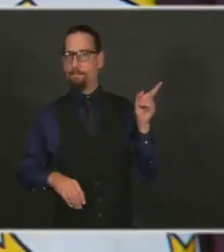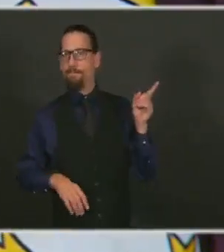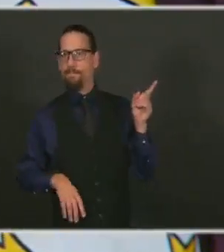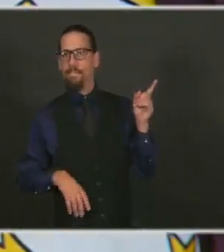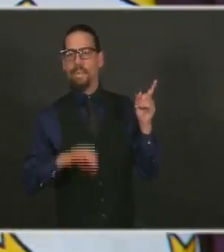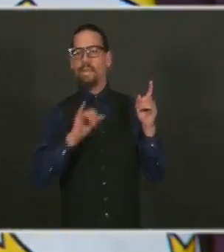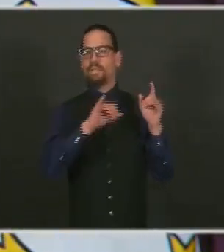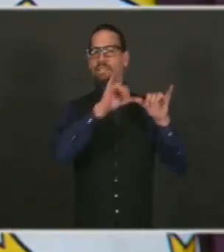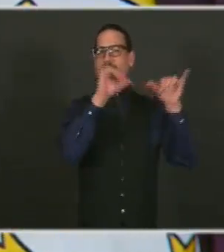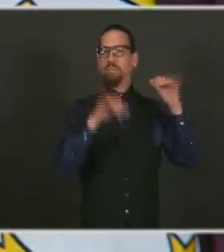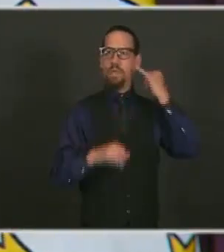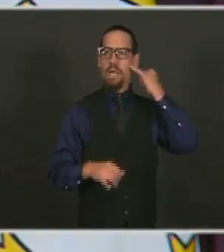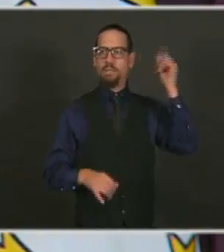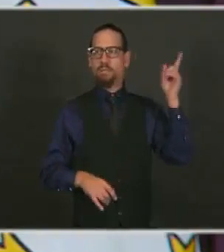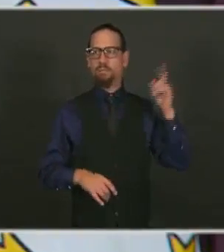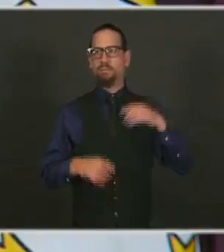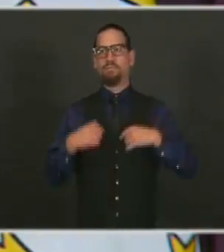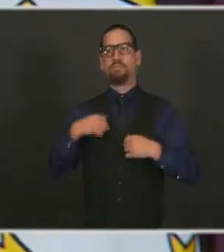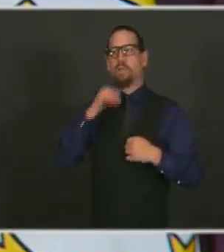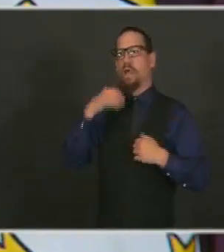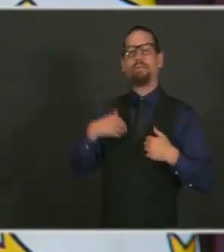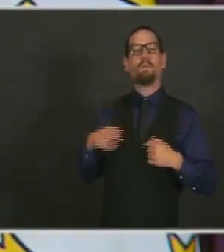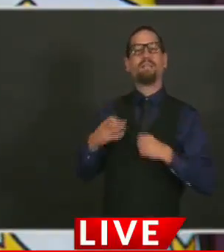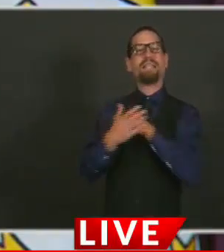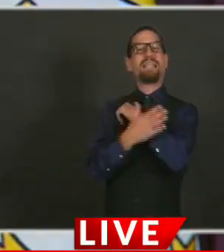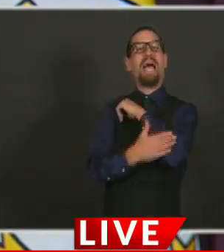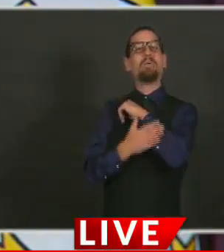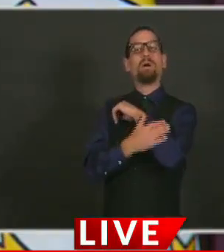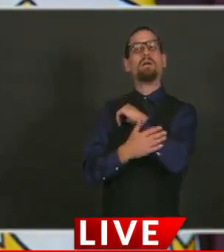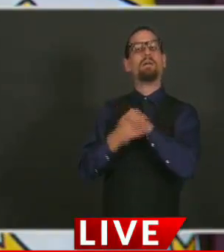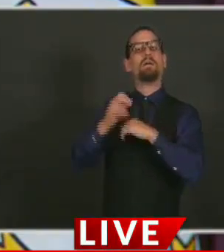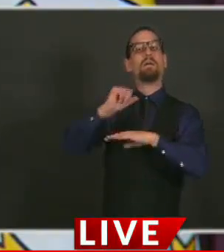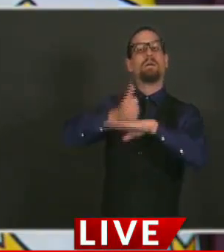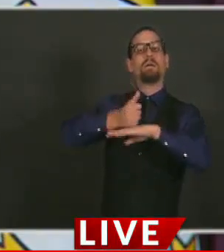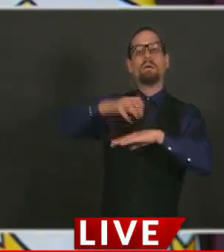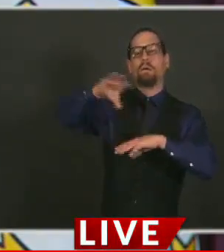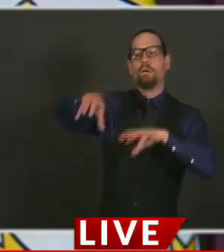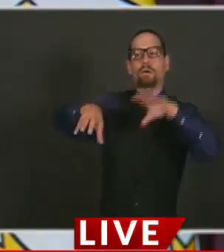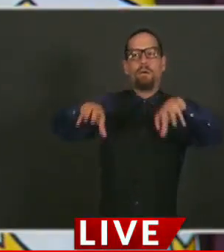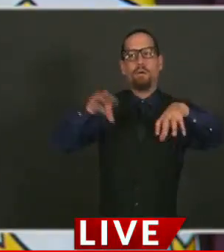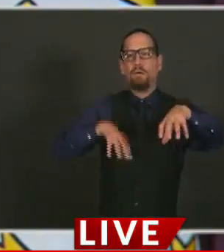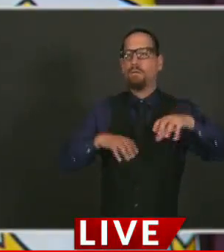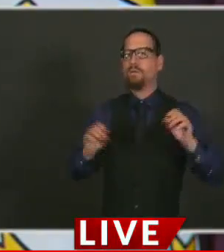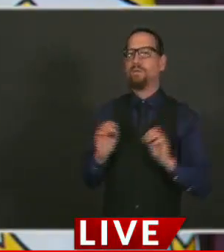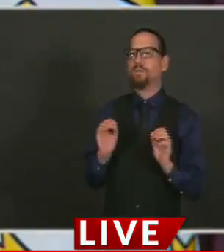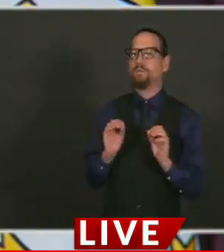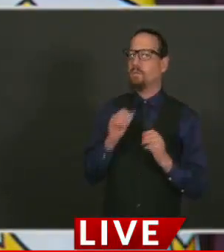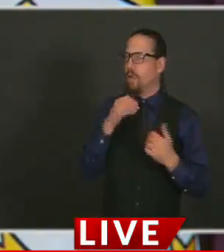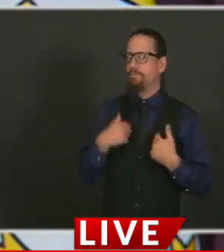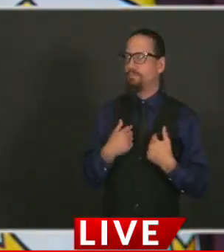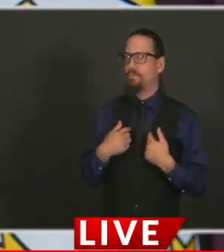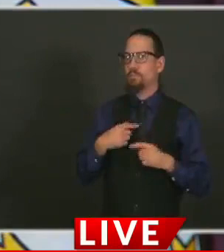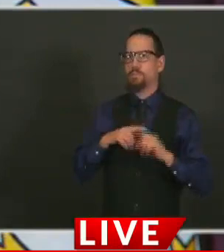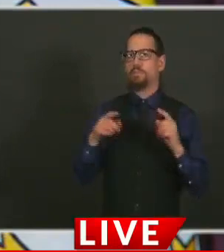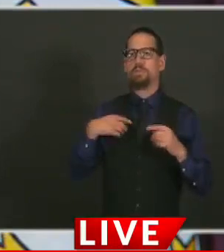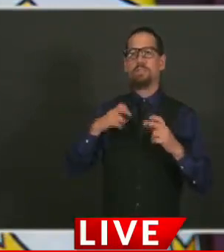MOST OF US LIVE ONE PLACE, DRIVE SOMEPLACE ELSE. I WAS NOT SURE IF IT MADE SENSE. WE DO NOT HAVE A COUNTY SYSTEM. AT THE MOMENT, WE ARE LOOKING AT